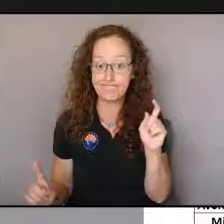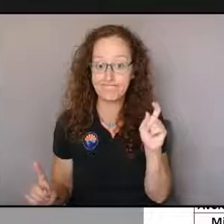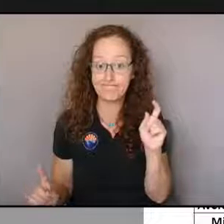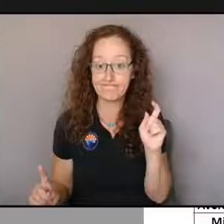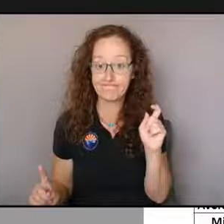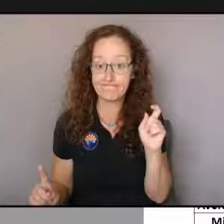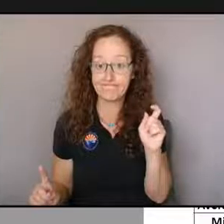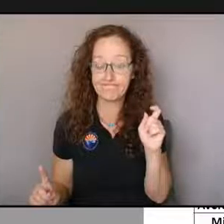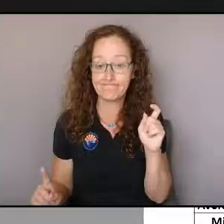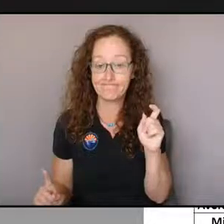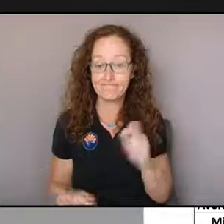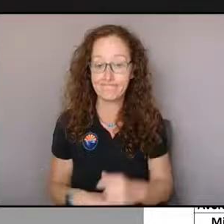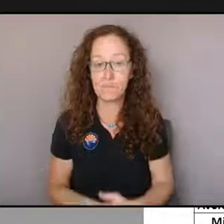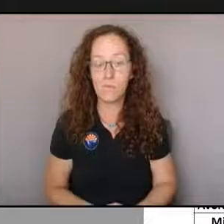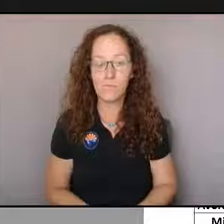TOMORROW.